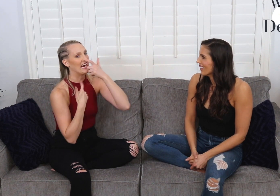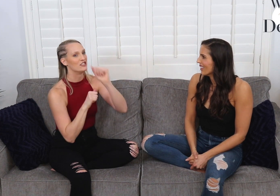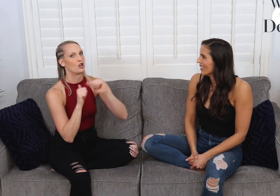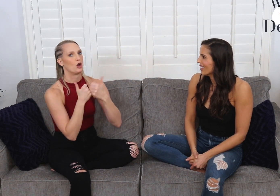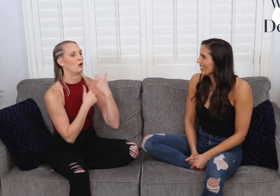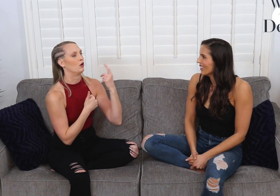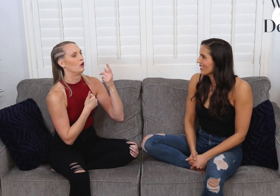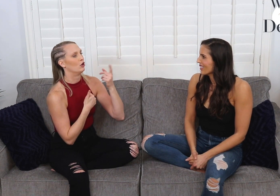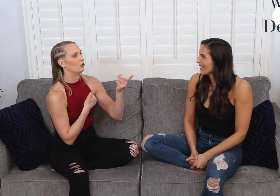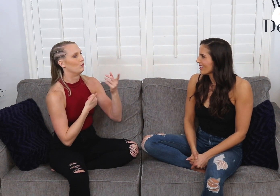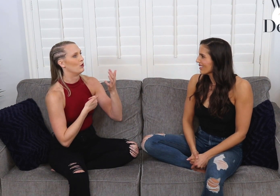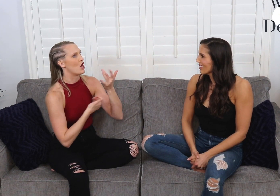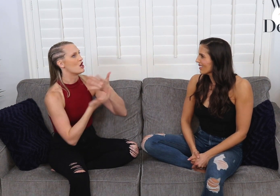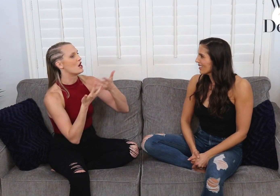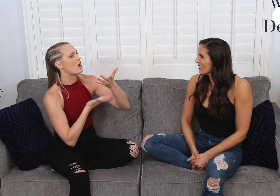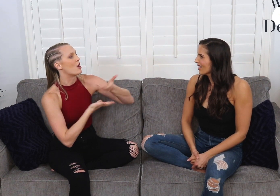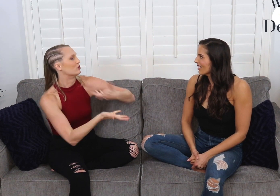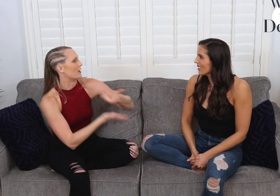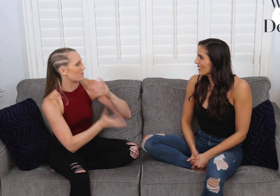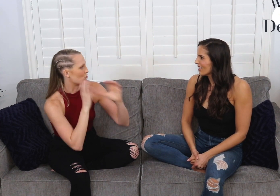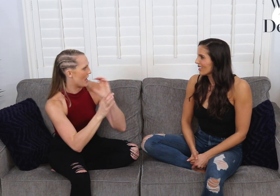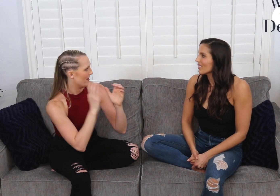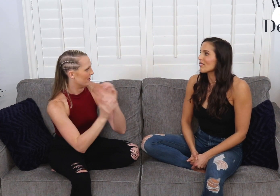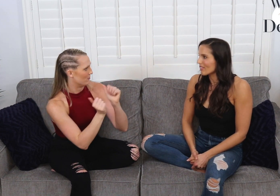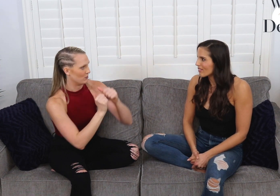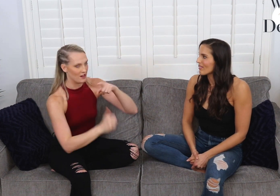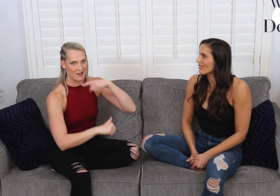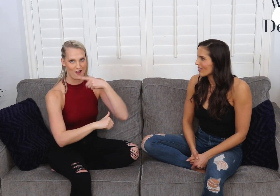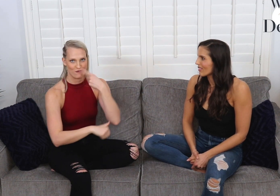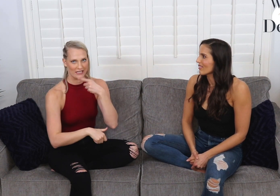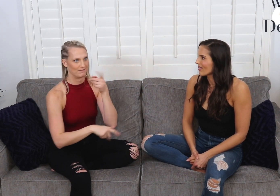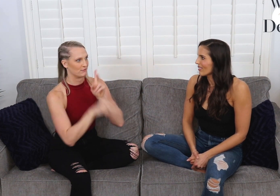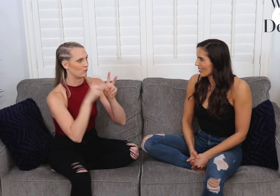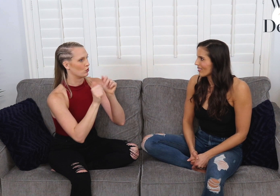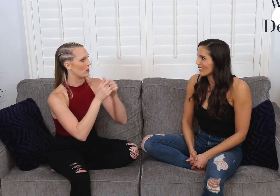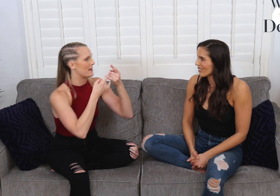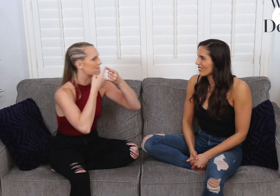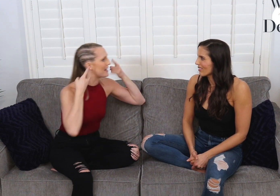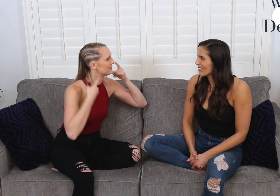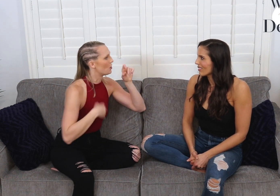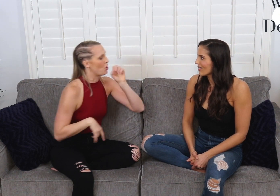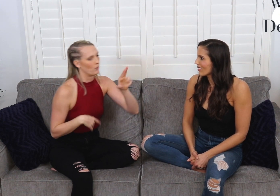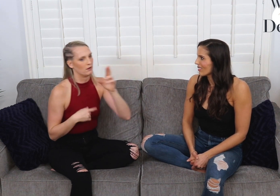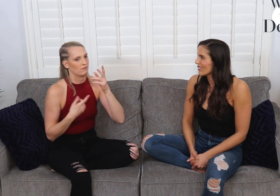and it's really interesting to watch you communicate with hearing people with their masks on.